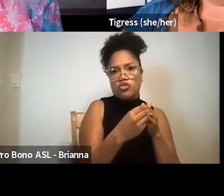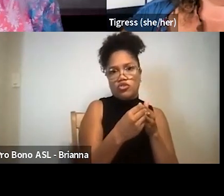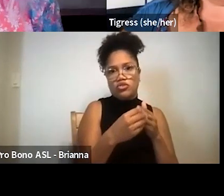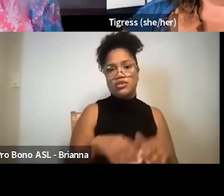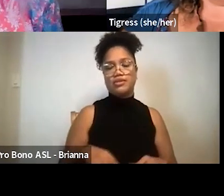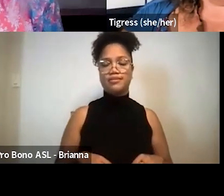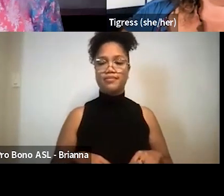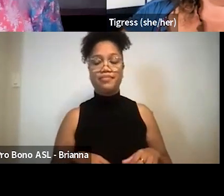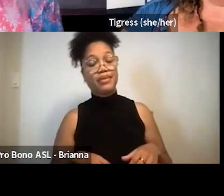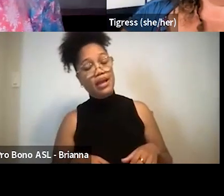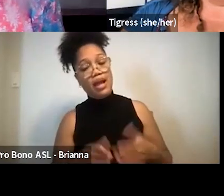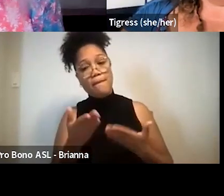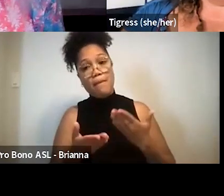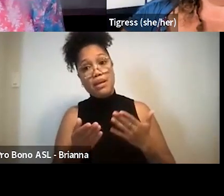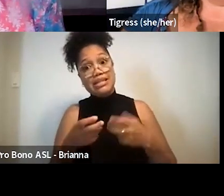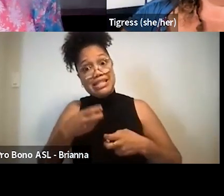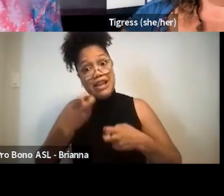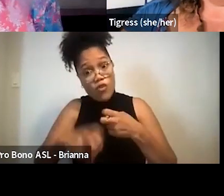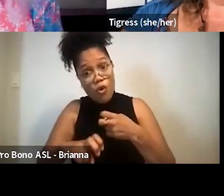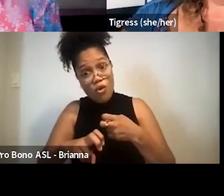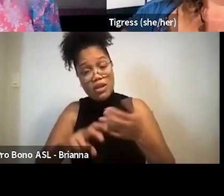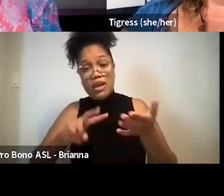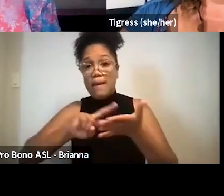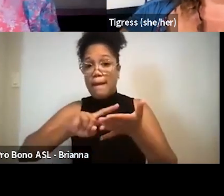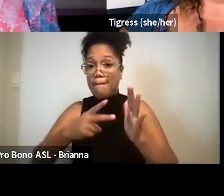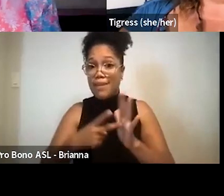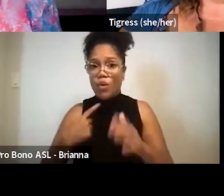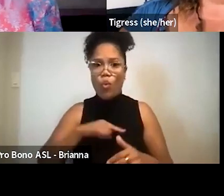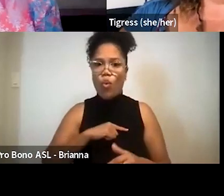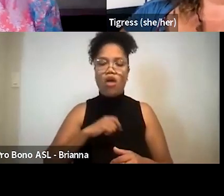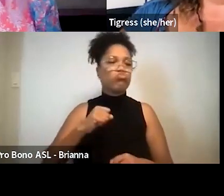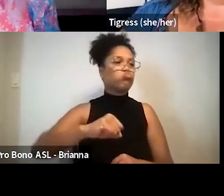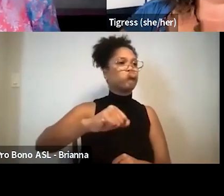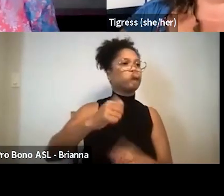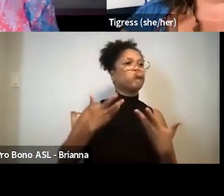difficult doesn't mean we don't we're not going to do it right. Like it's the thing to do